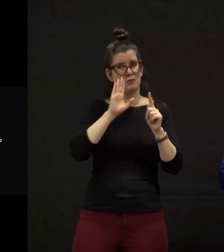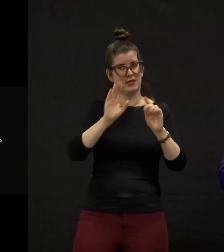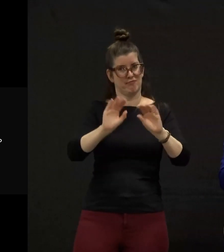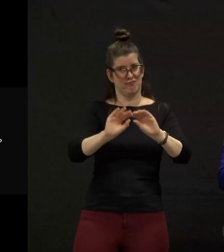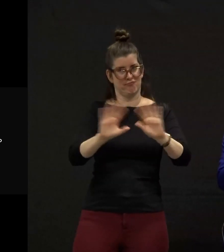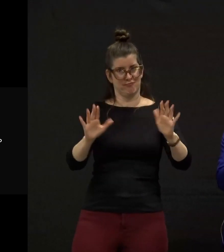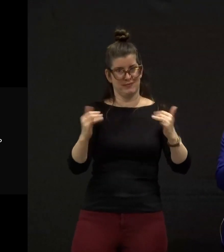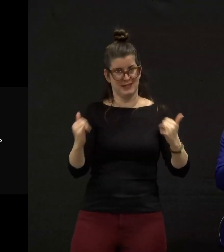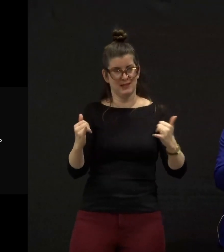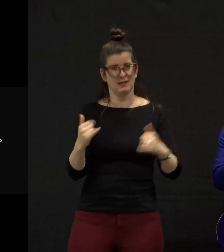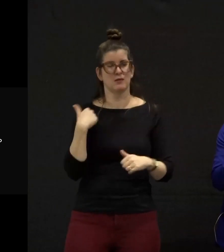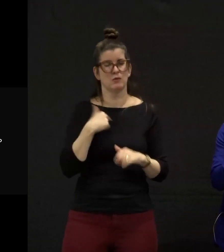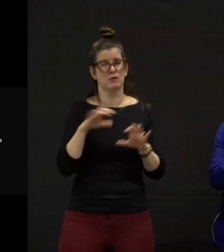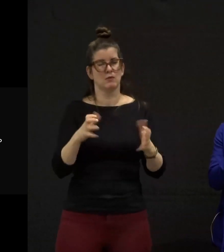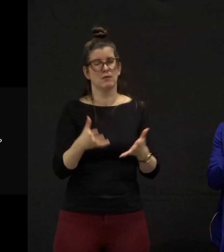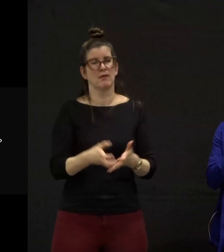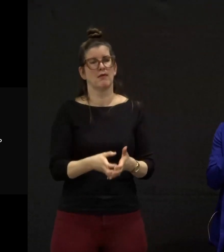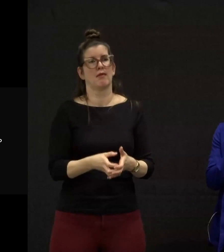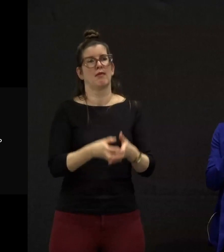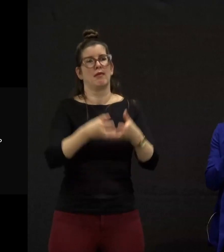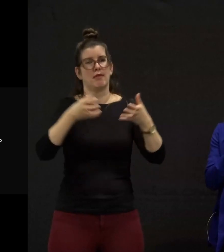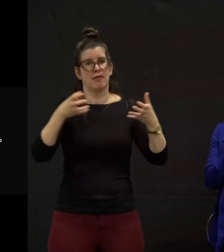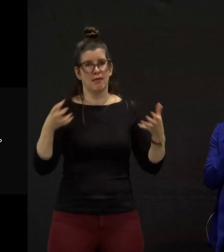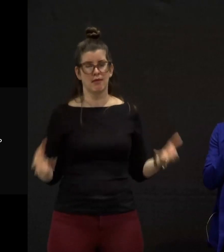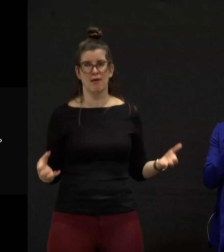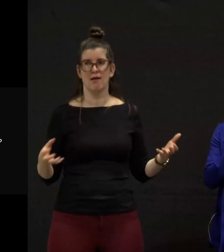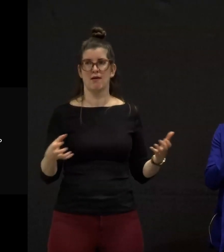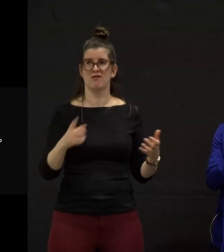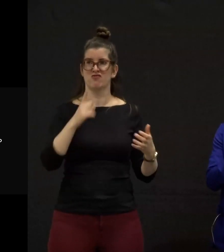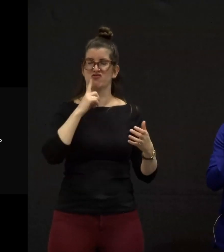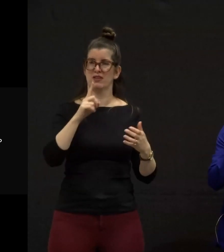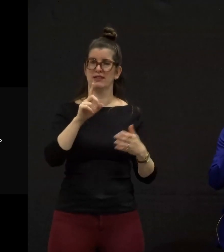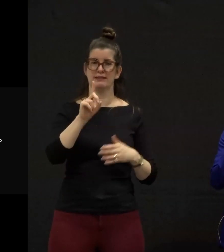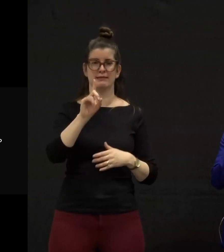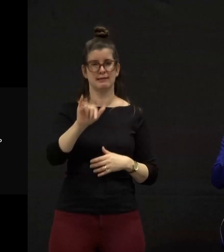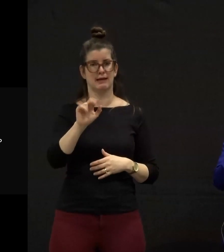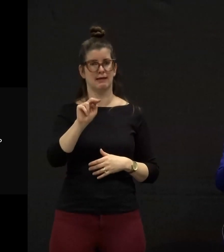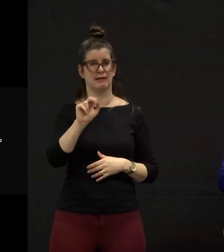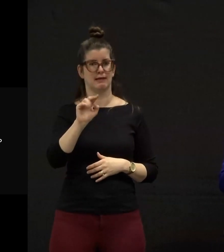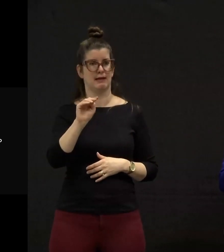we do a lot of dynamic assessment, observational and collecting information